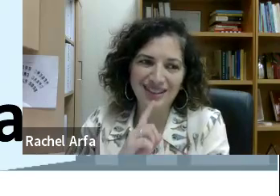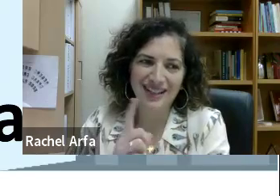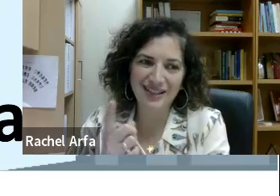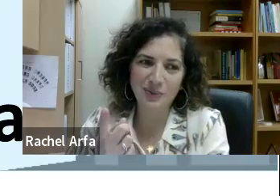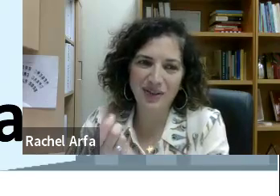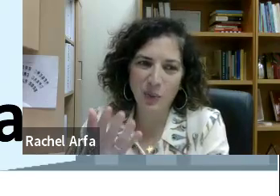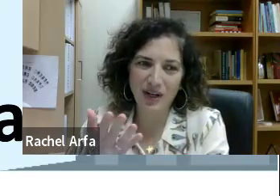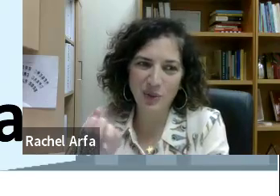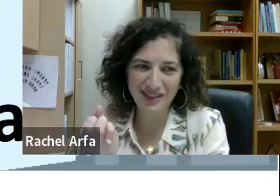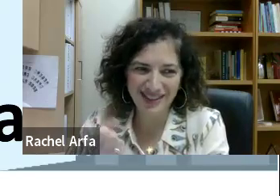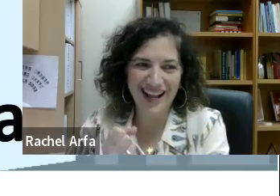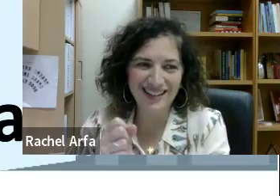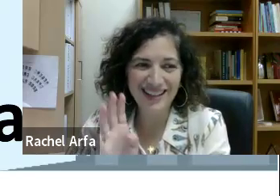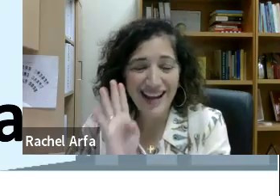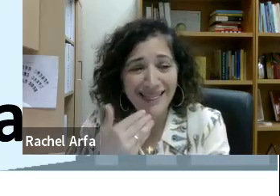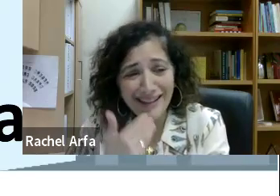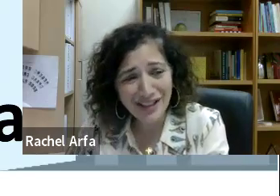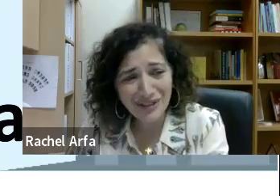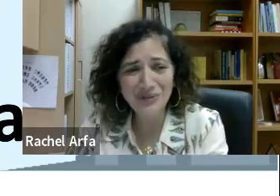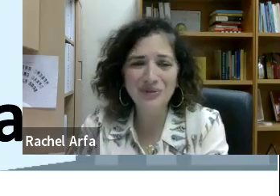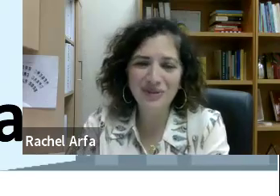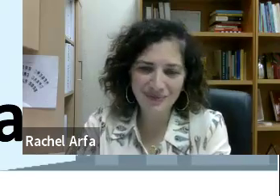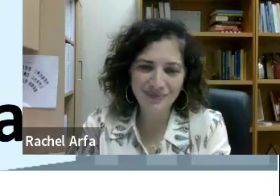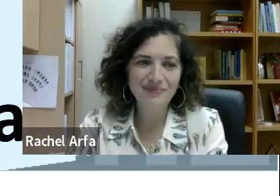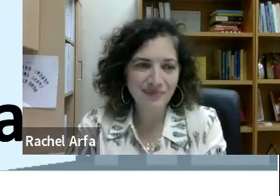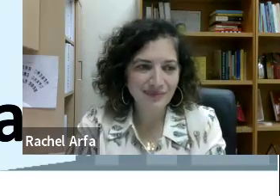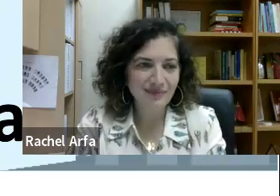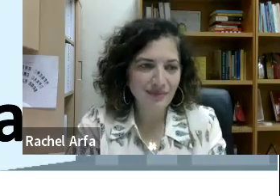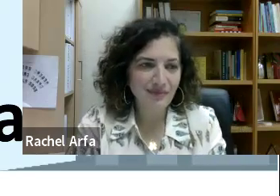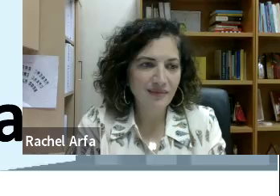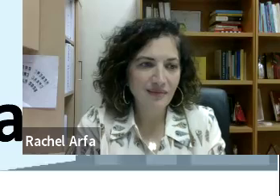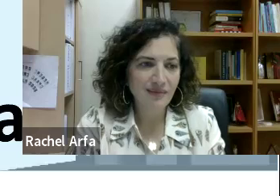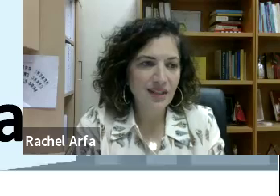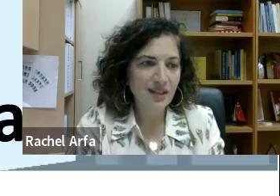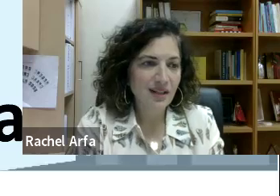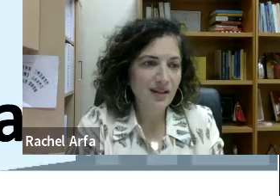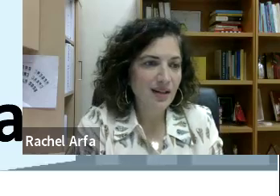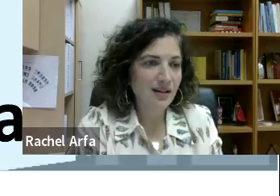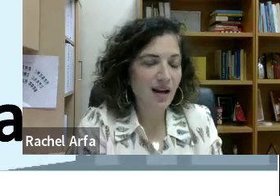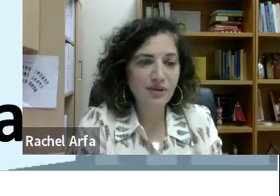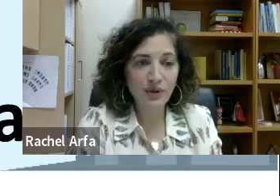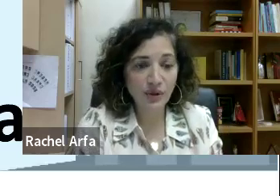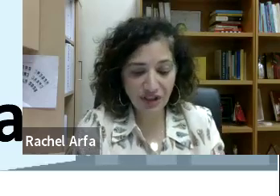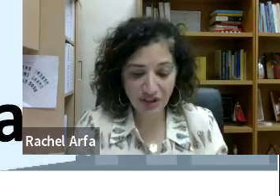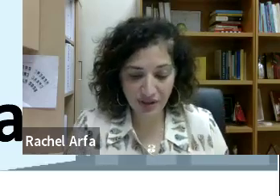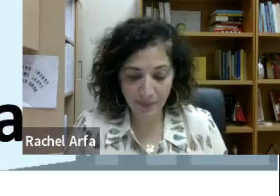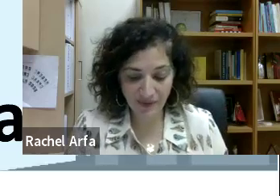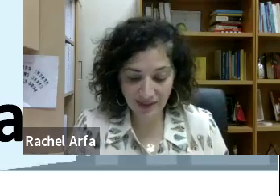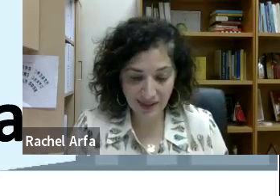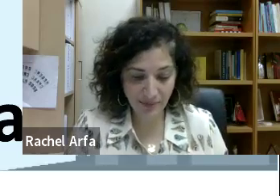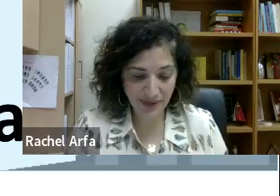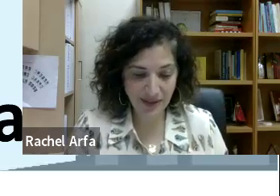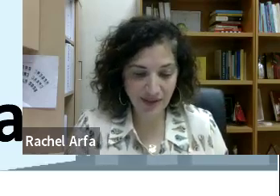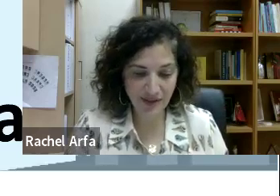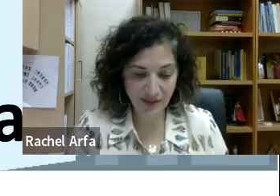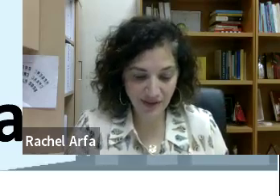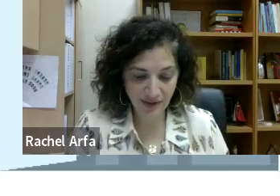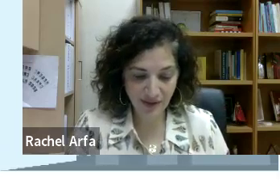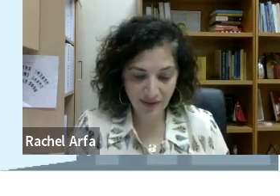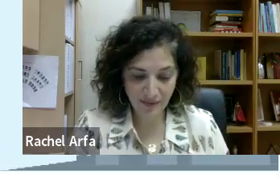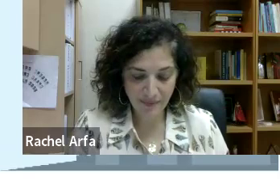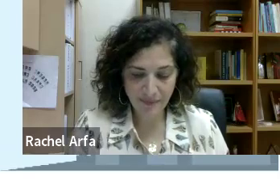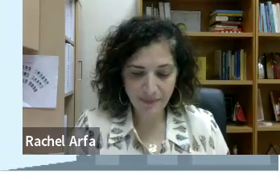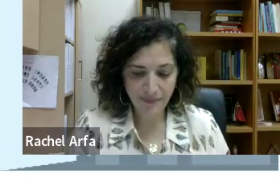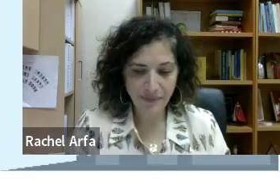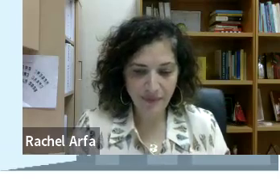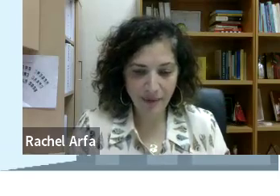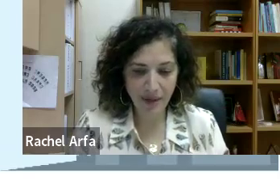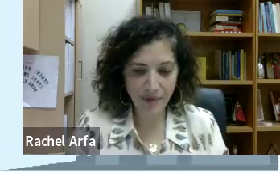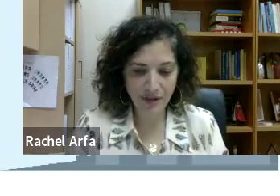really nice when the waiter can sign "thank you." So those are just some of the tips here.